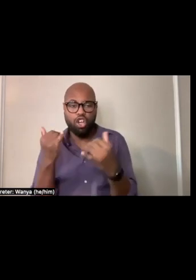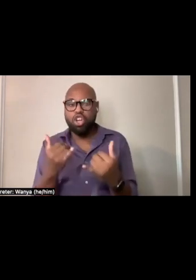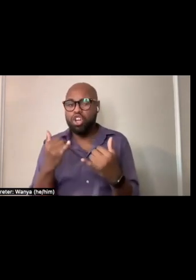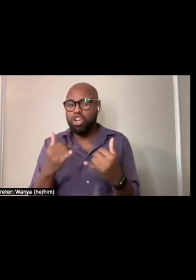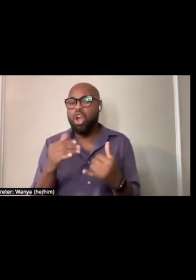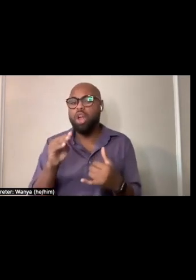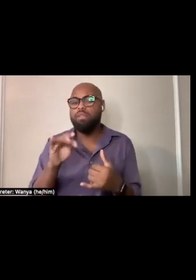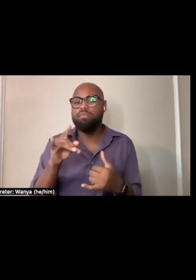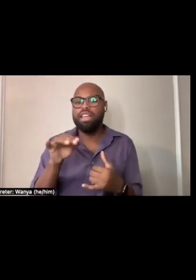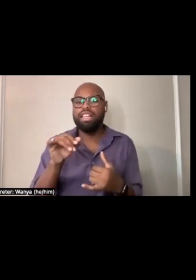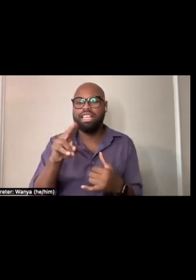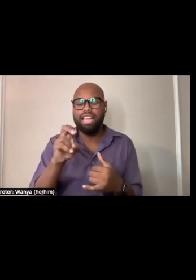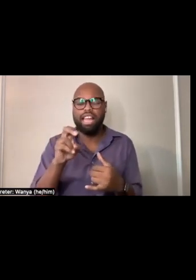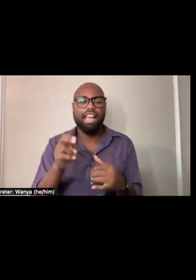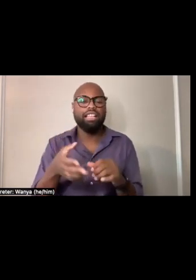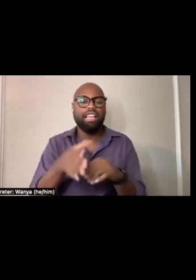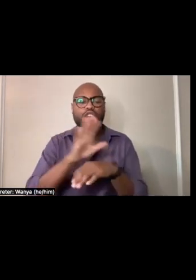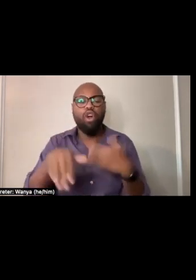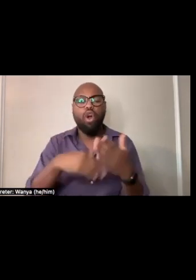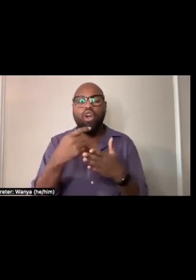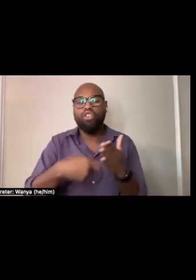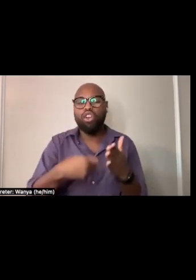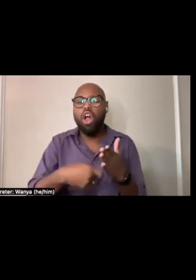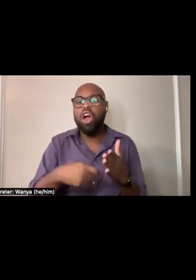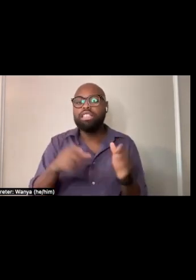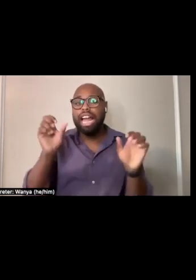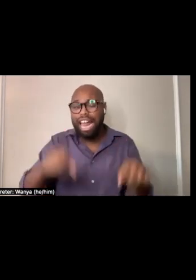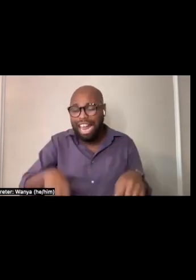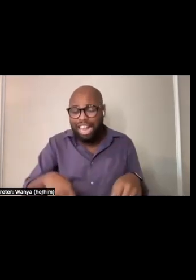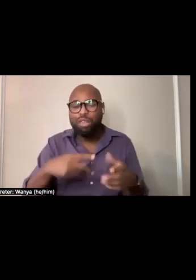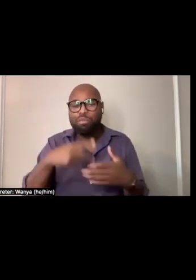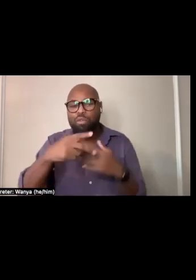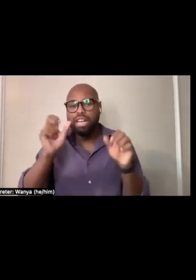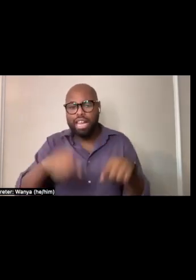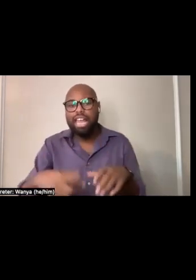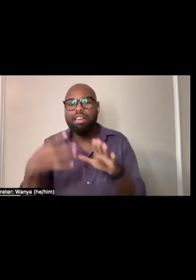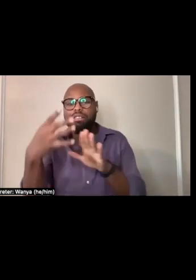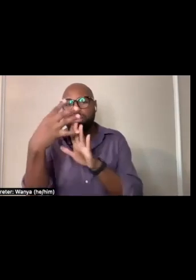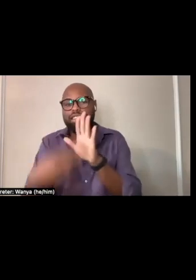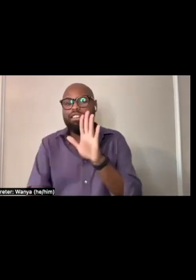theoretically the program can be replicated. The leaders have created a playbook for